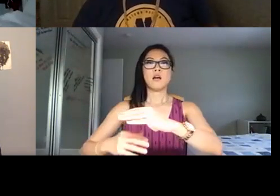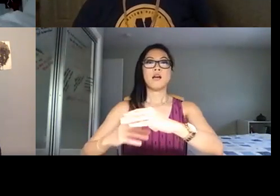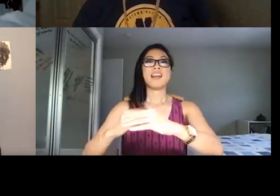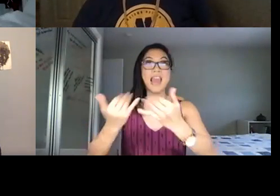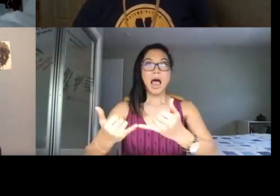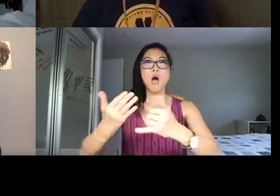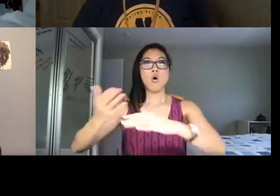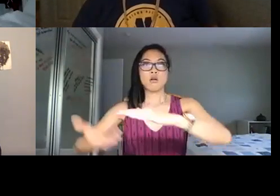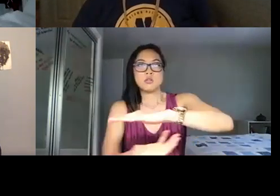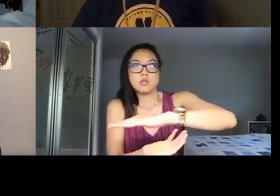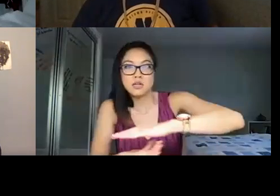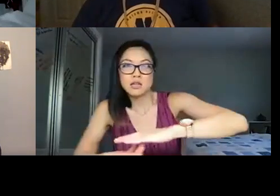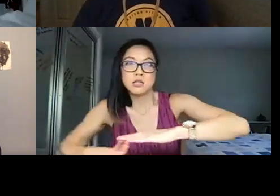is being extra exposed right now.